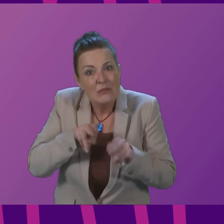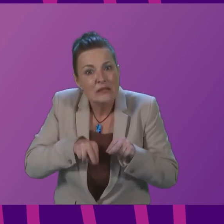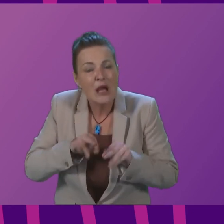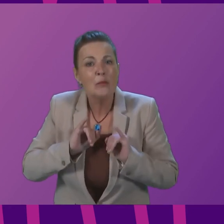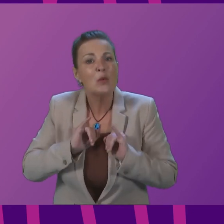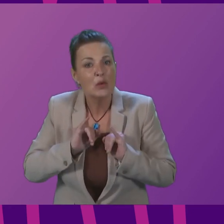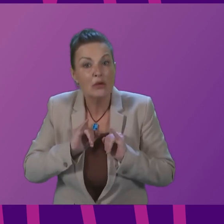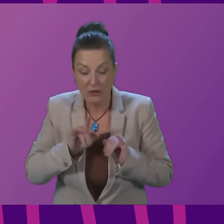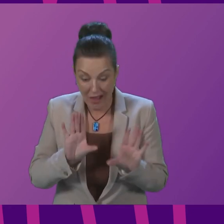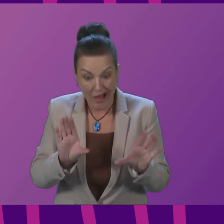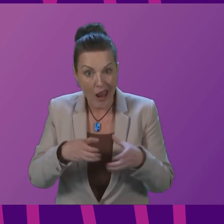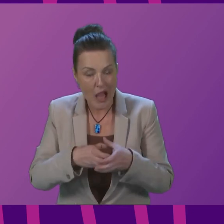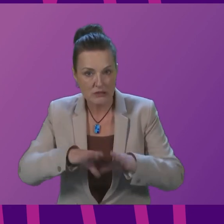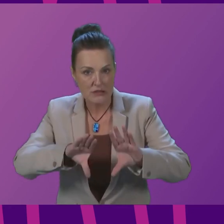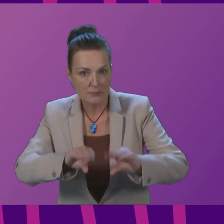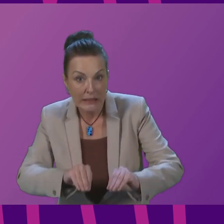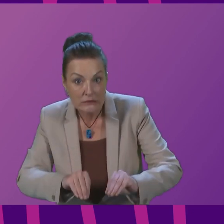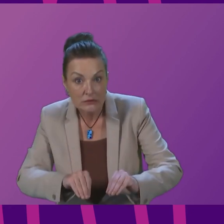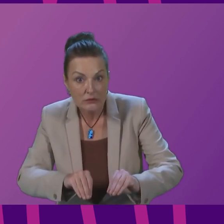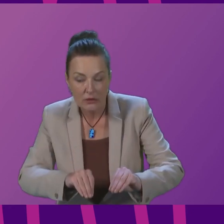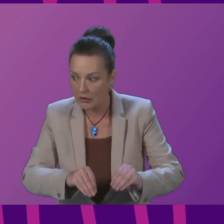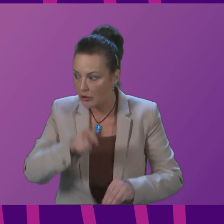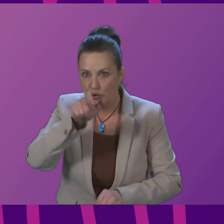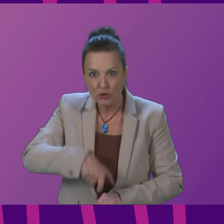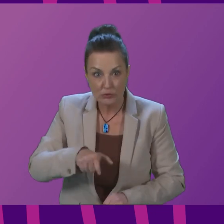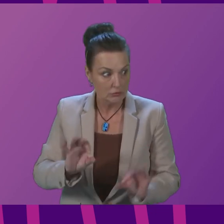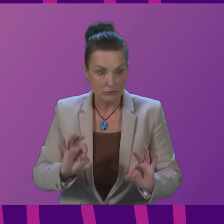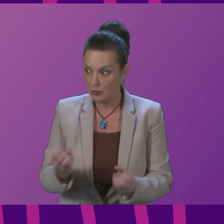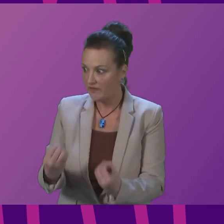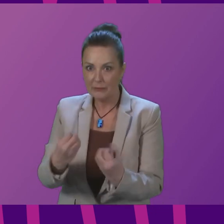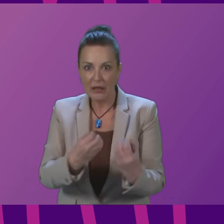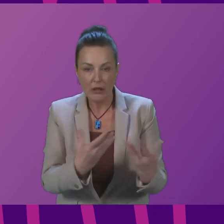With classes being suspended, students face the prospect of getting no feedback on assessments,